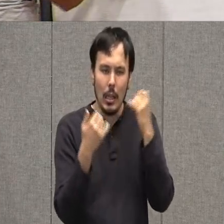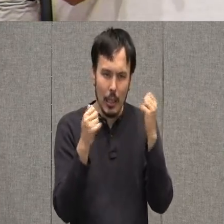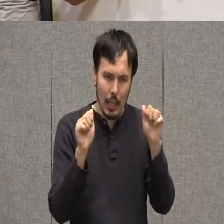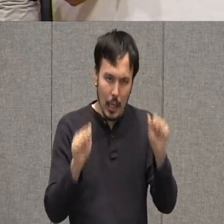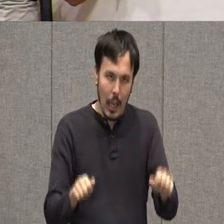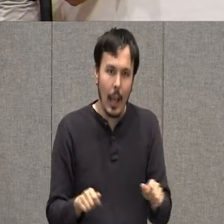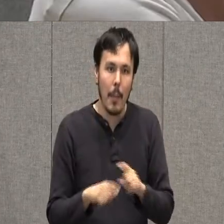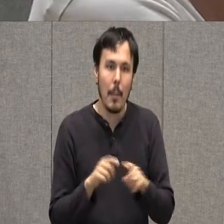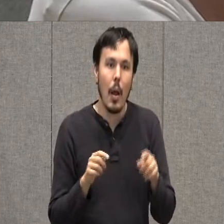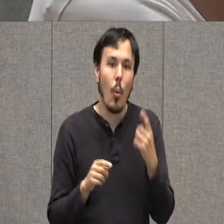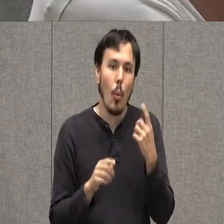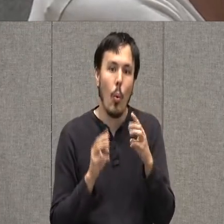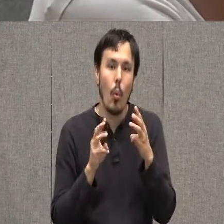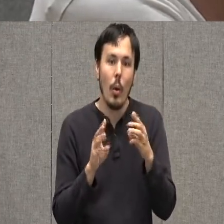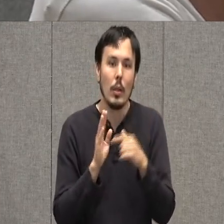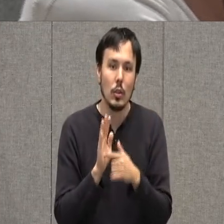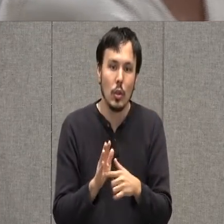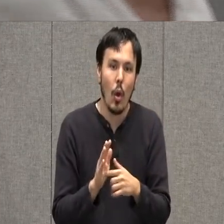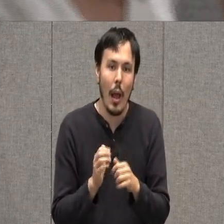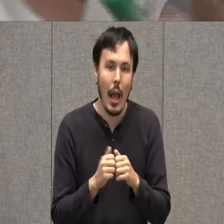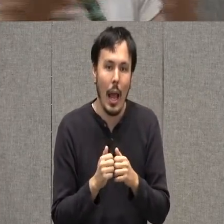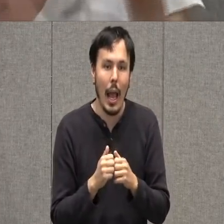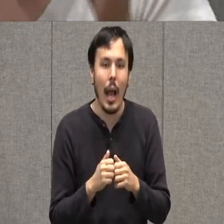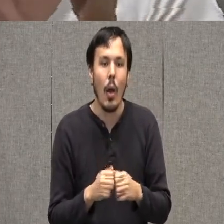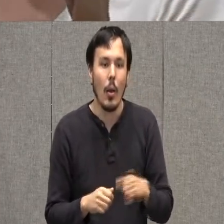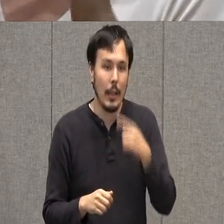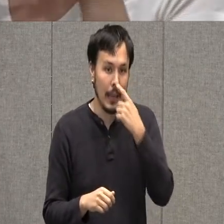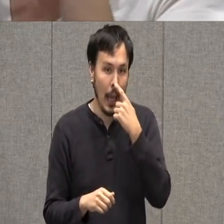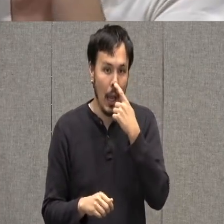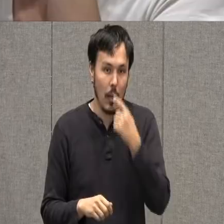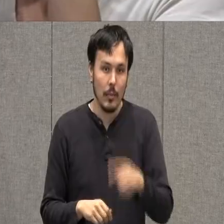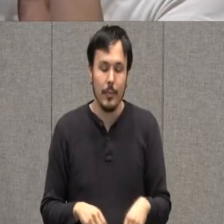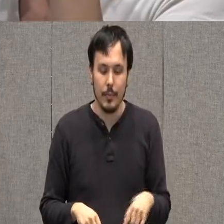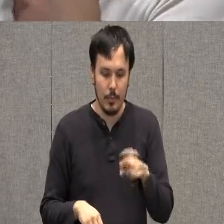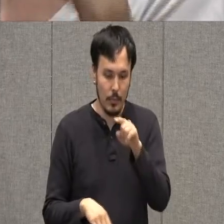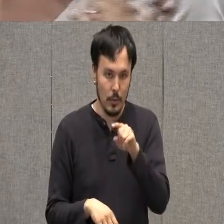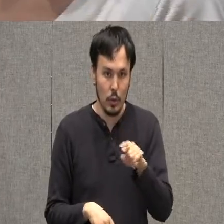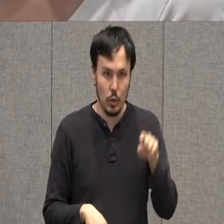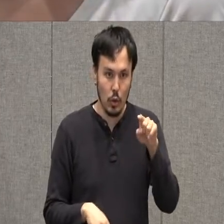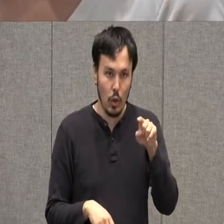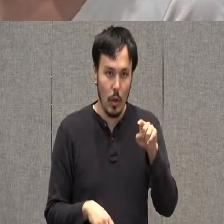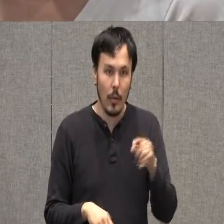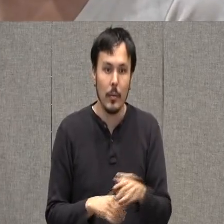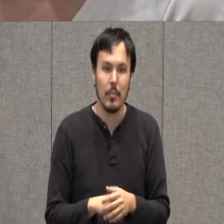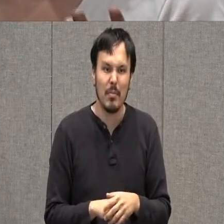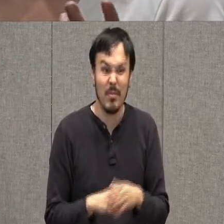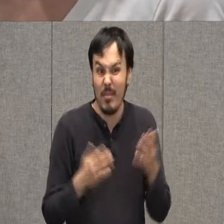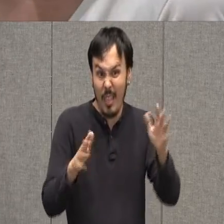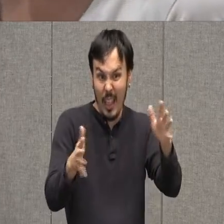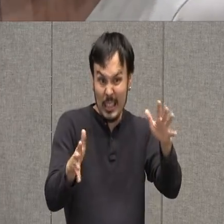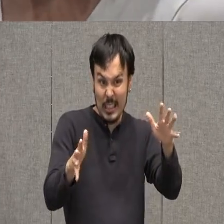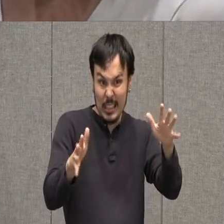sometimes, a little curvy line is all that you really need especially if you're doing something more comic bookey